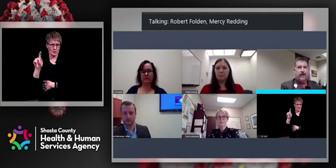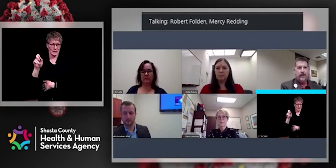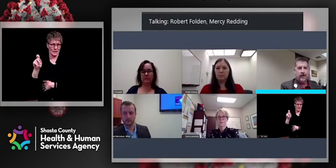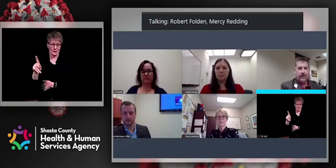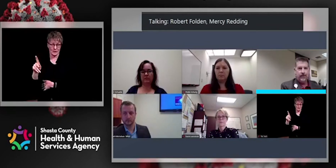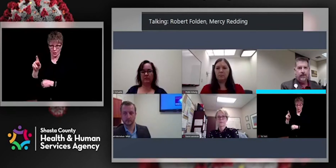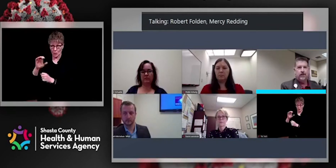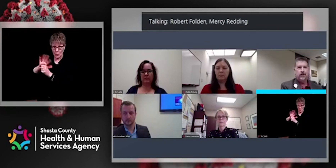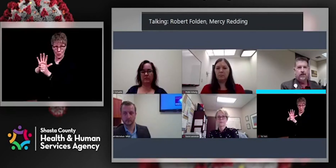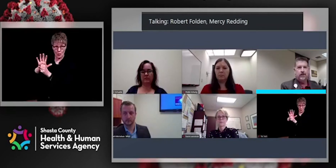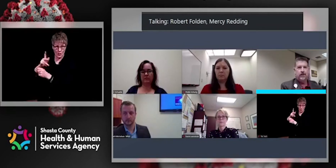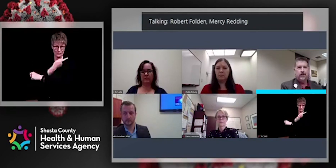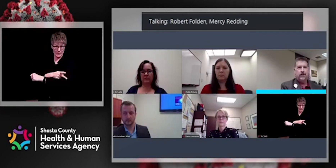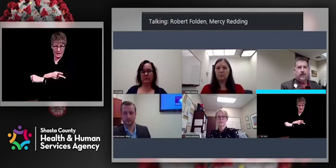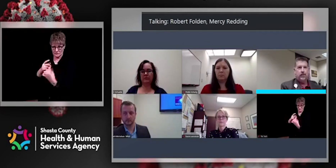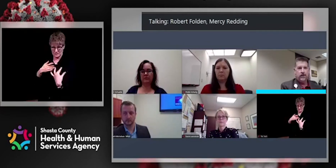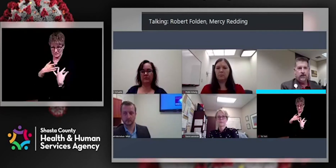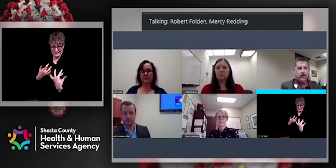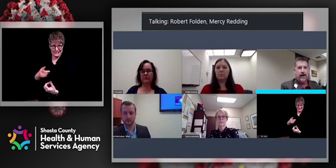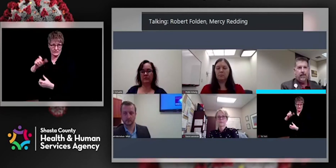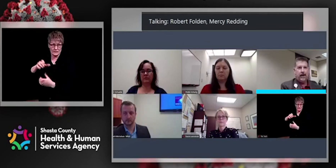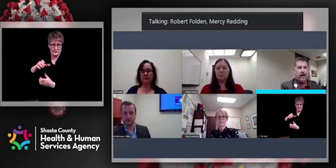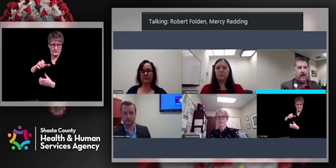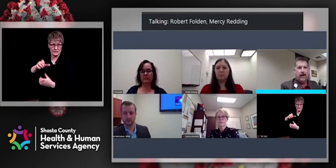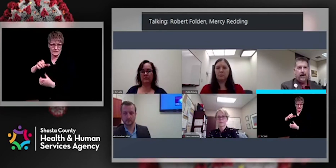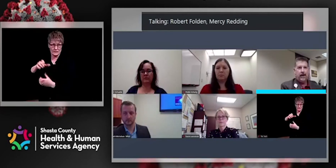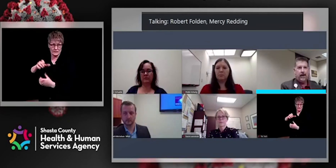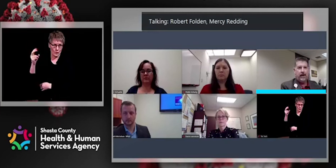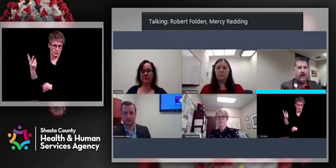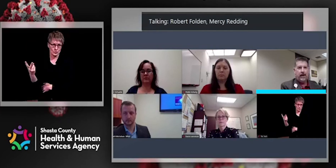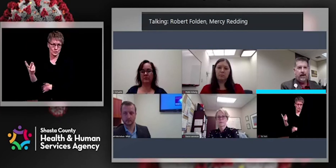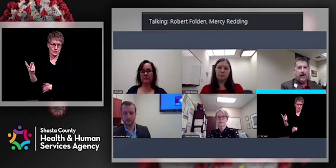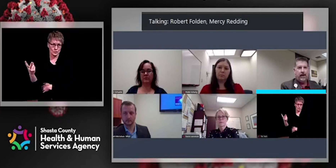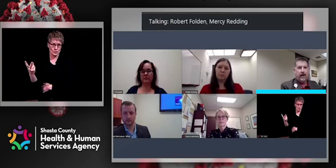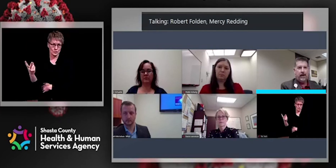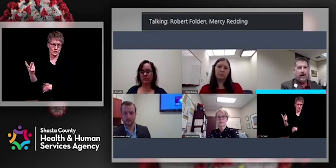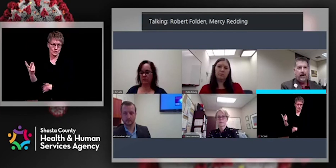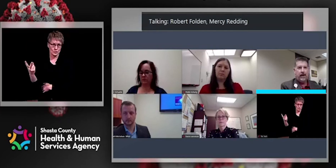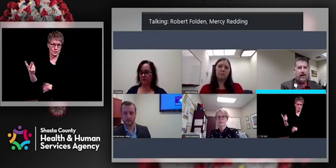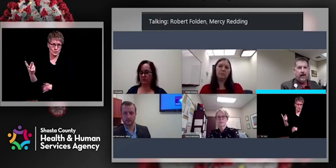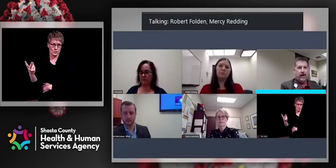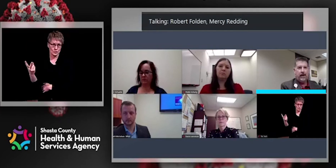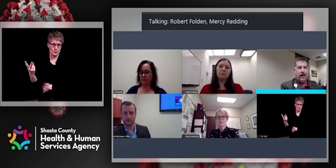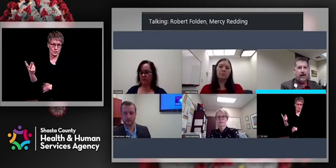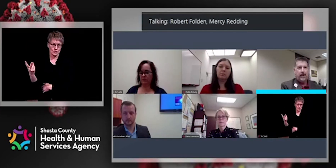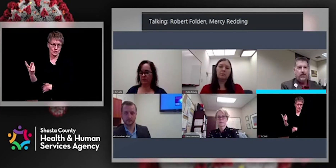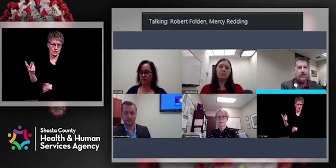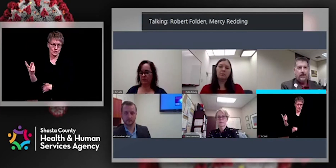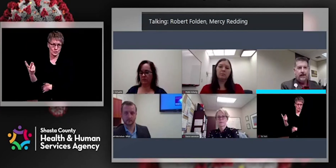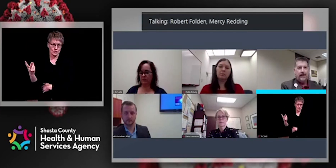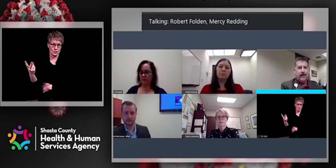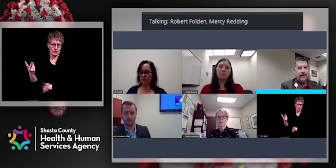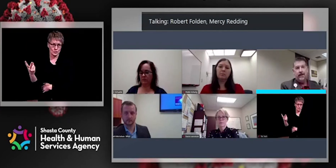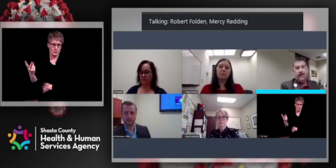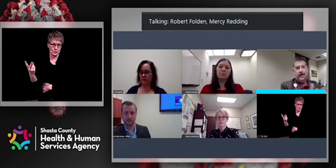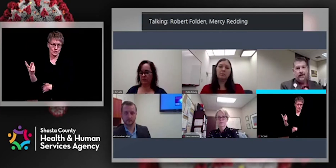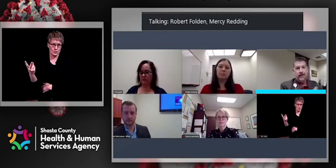very difficult to treat those patients. So, that might be one very specific population that needs